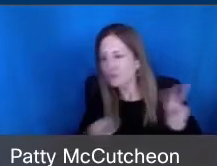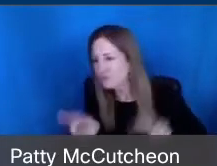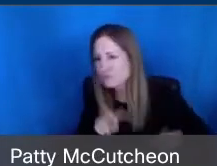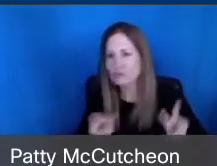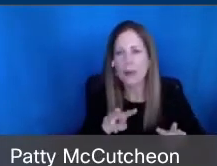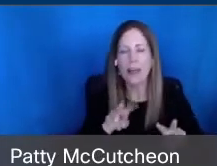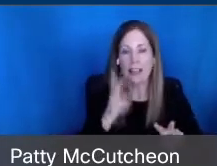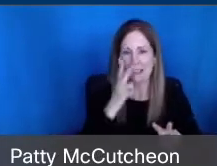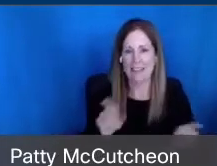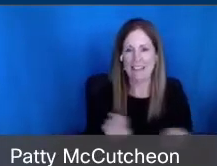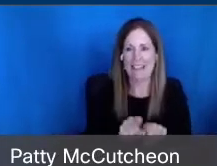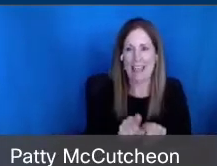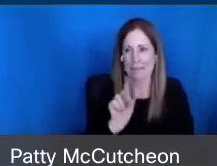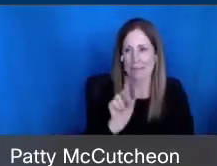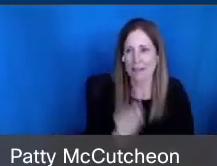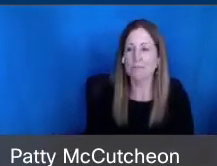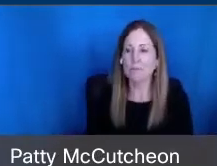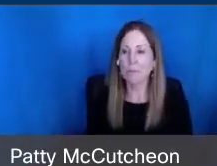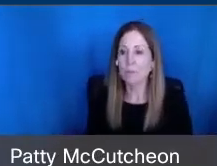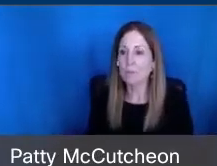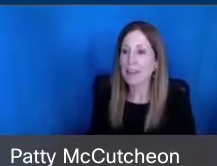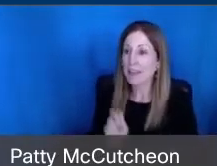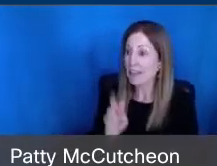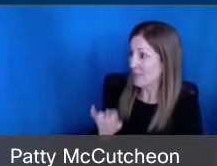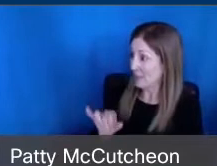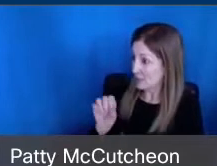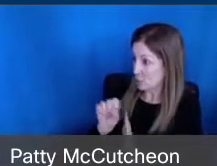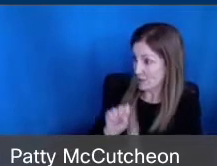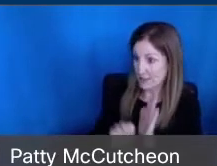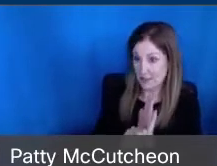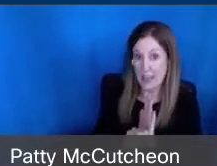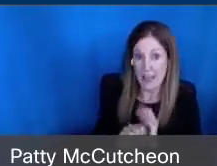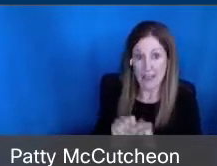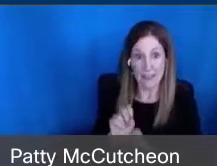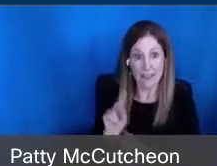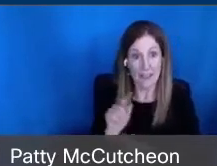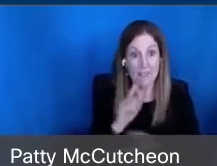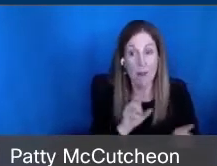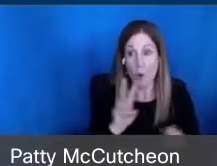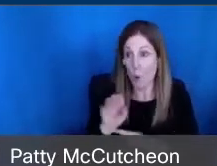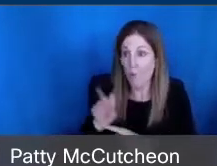[Evy] Ooh. So is the data that's from the state COVID-19 website also available on health page?